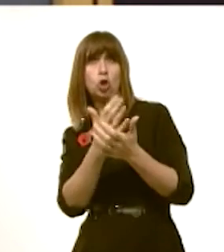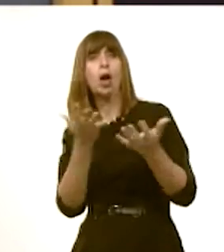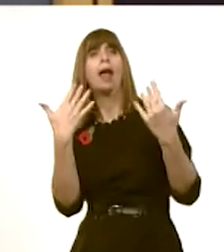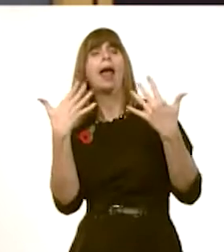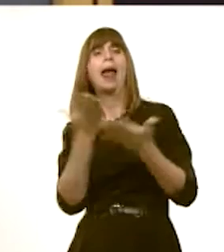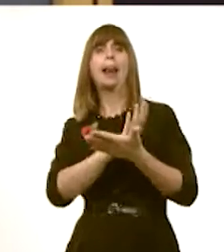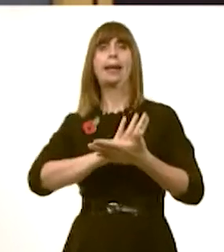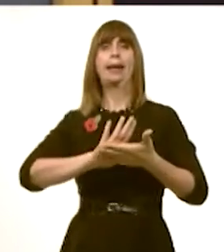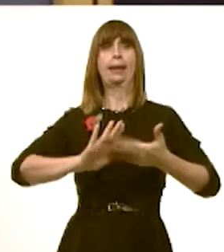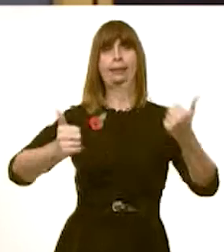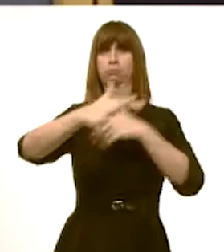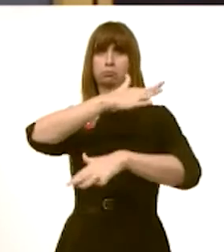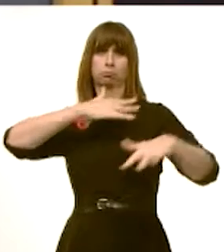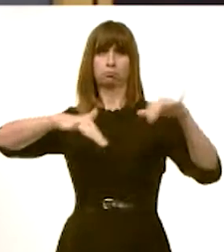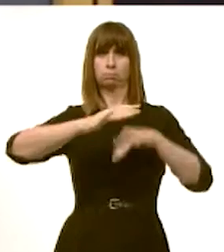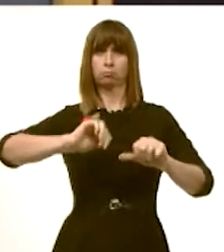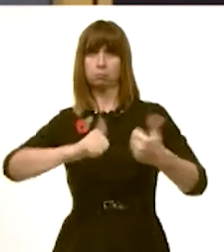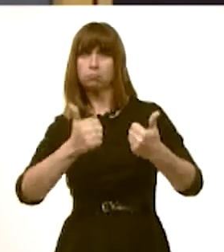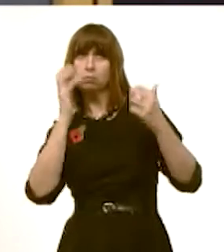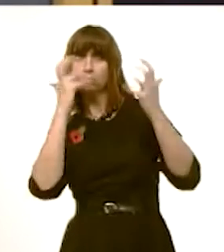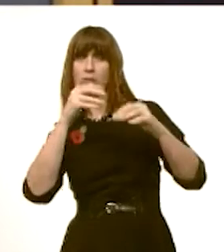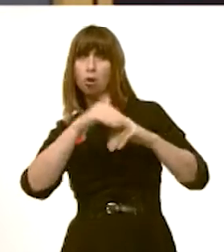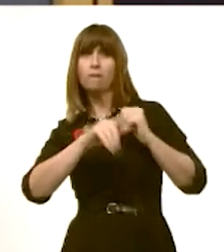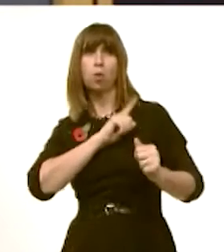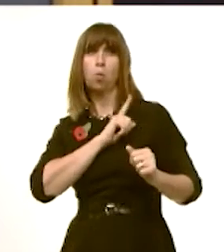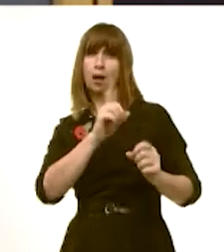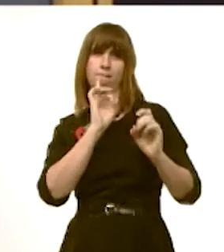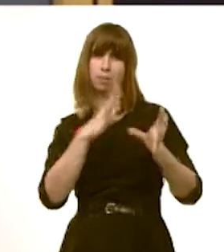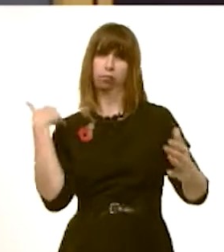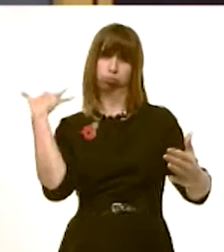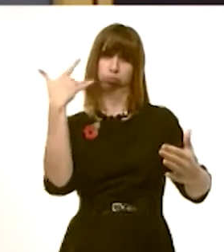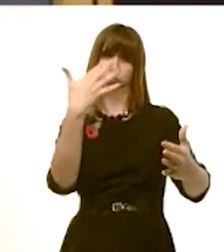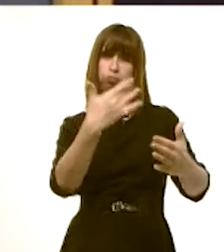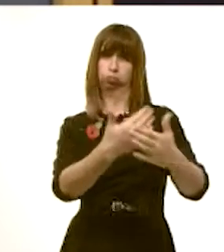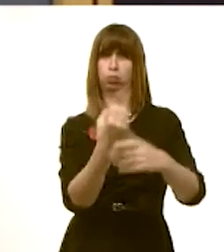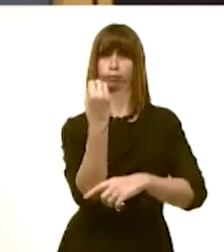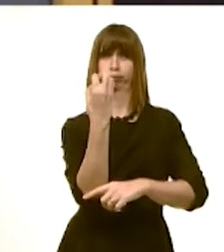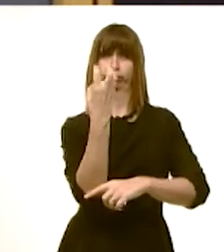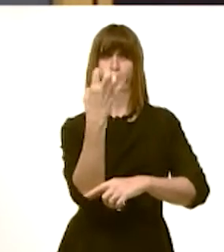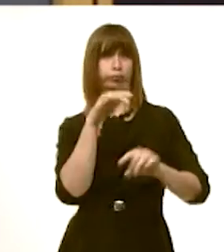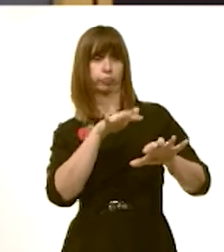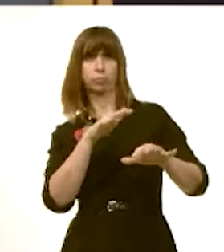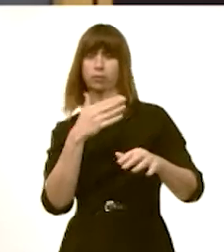know the issues in the town in relation to the industrial heritage there. Will the Welsh Government meet with the new developers to seek assurances that emissions